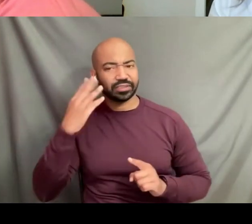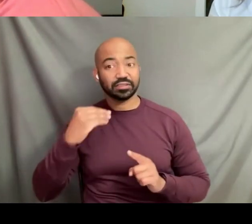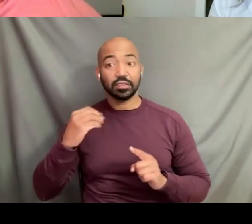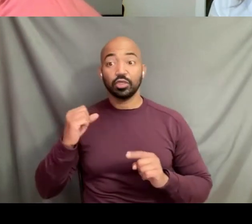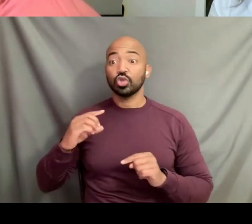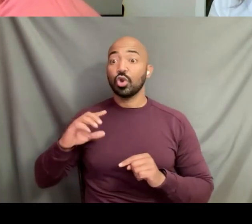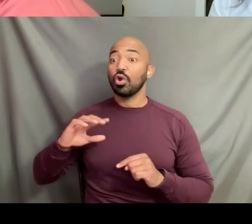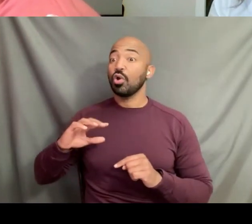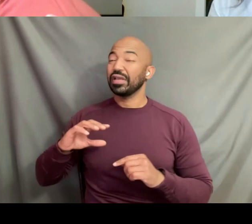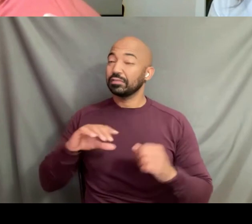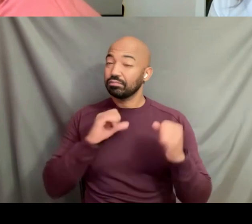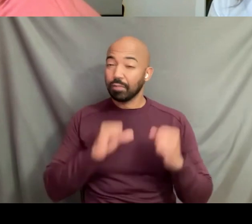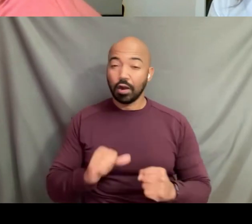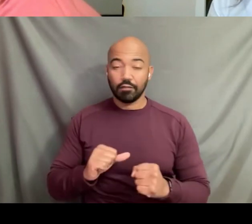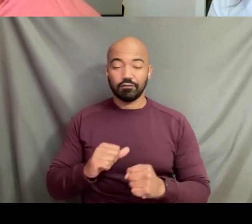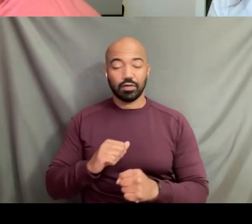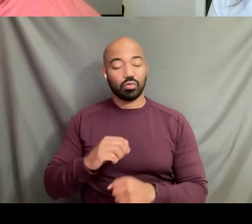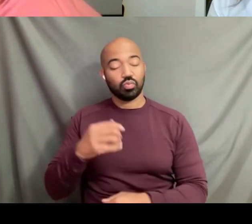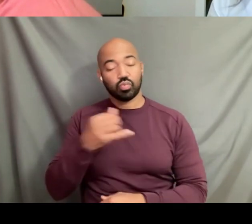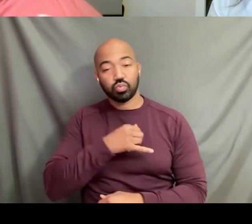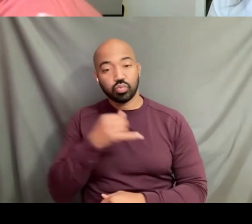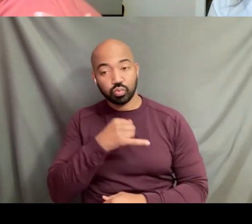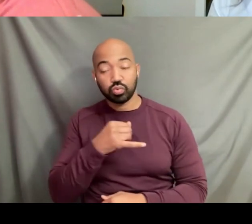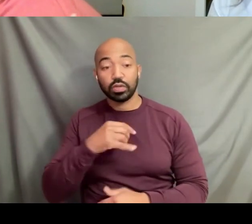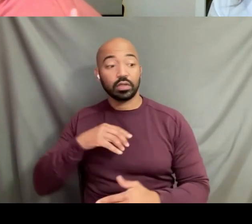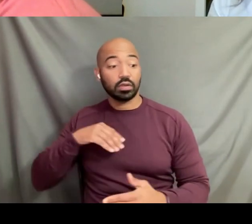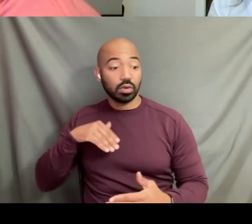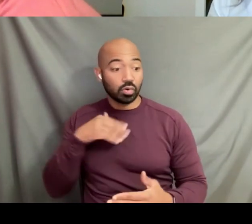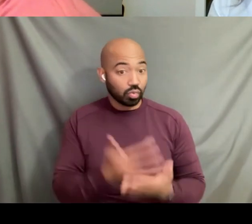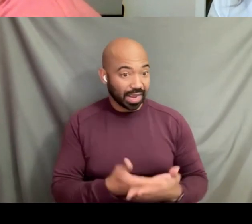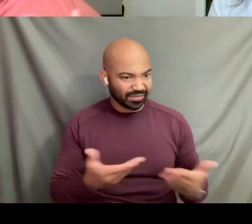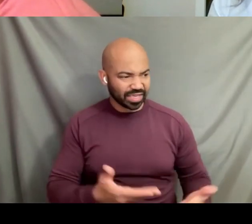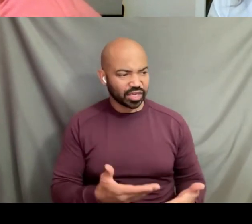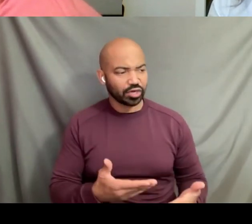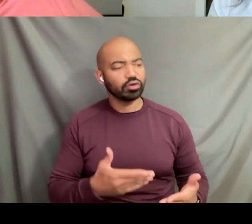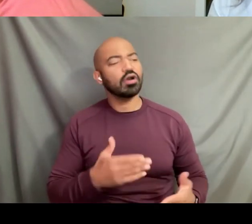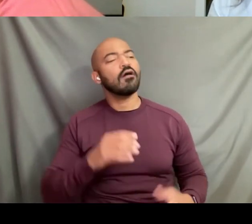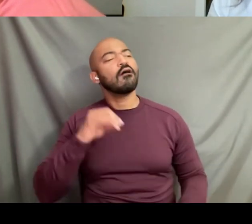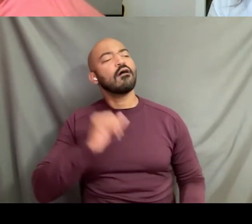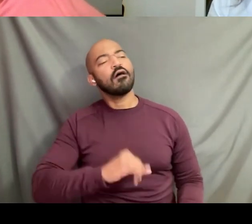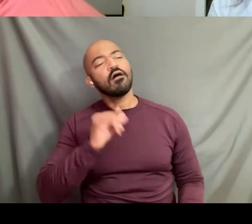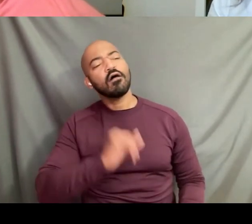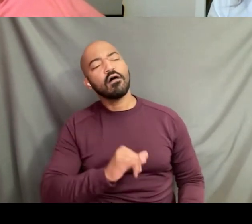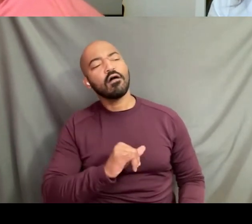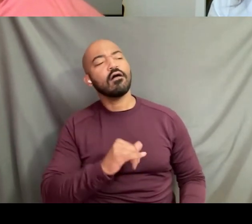information or that understanding and then they're off and running which is great.